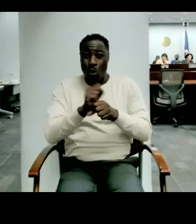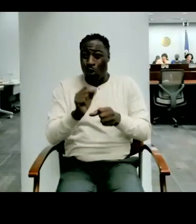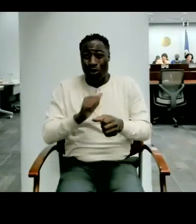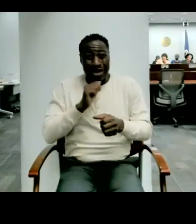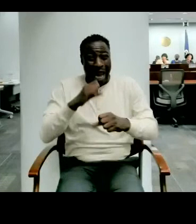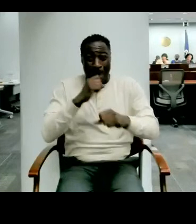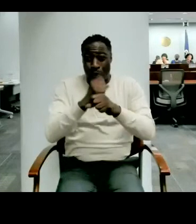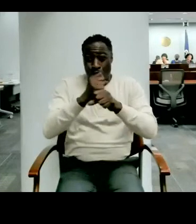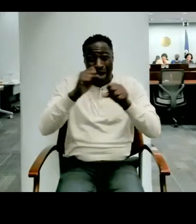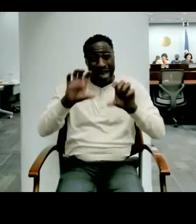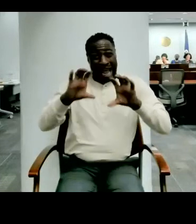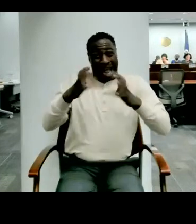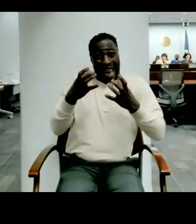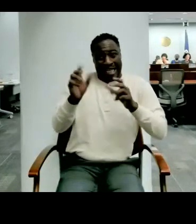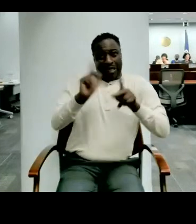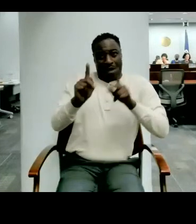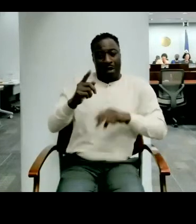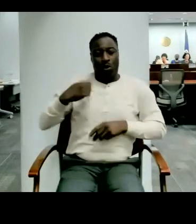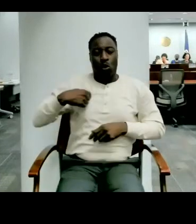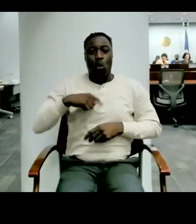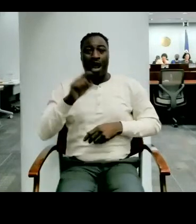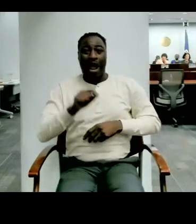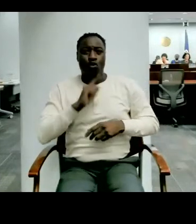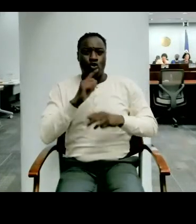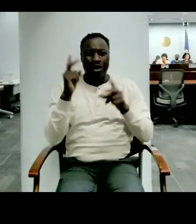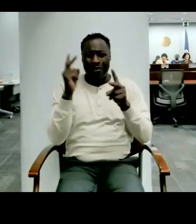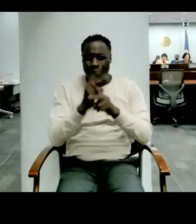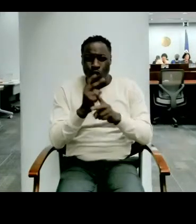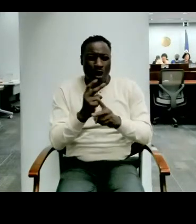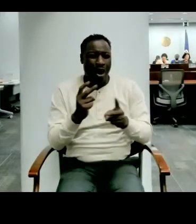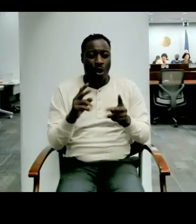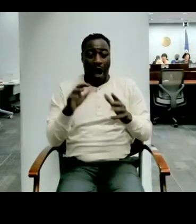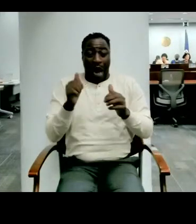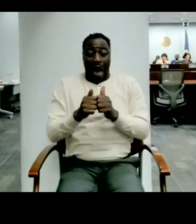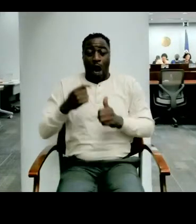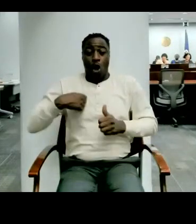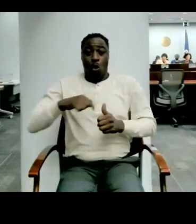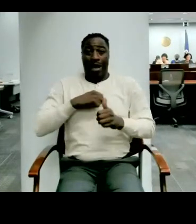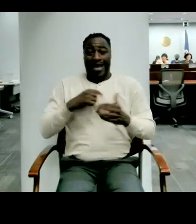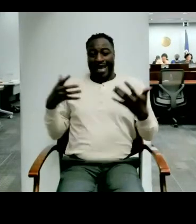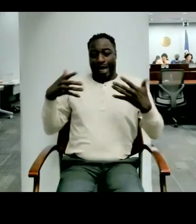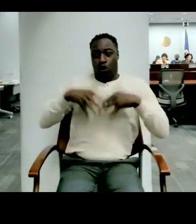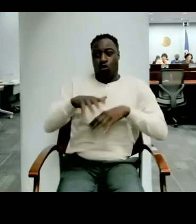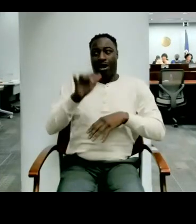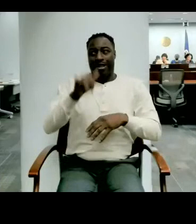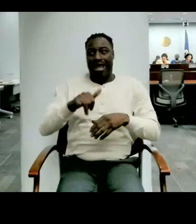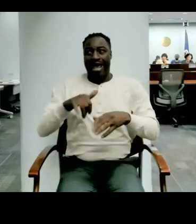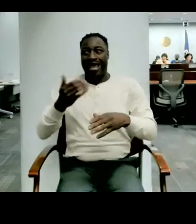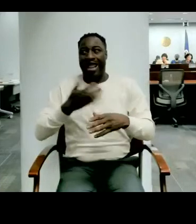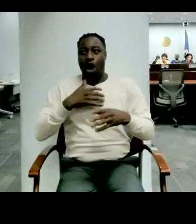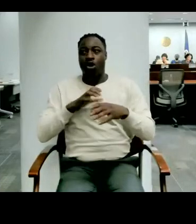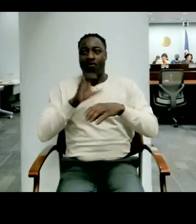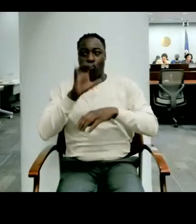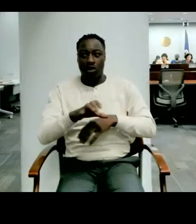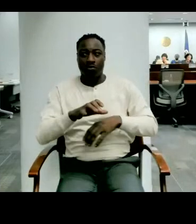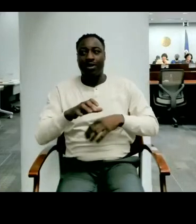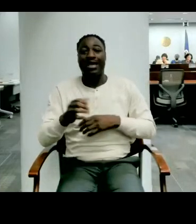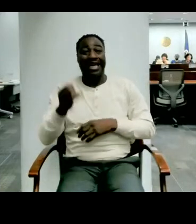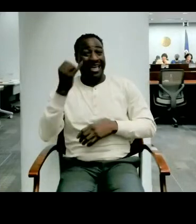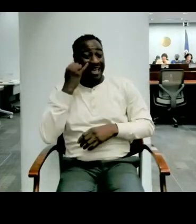So, we have to parse that out and we have to get into there and say how can we integrate in when our enforcement if, of course,